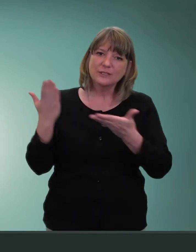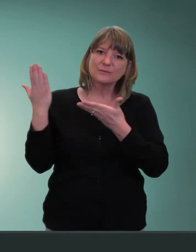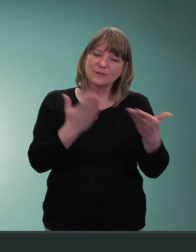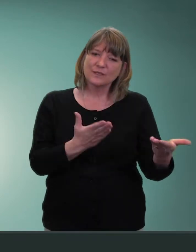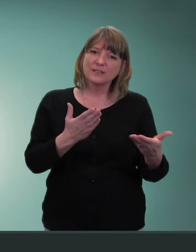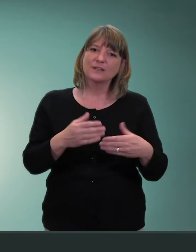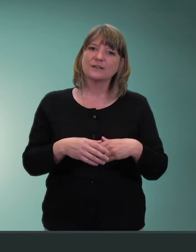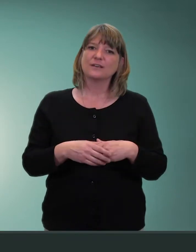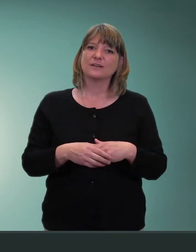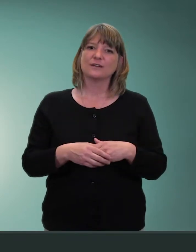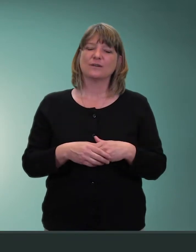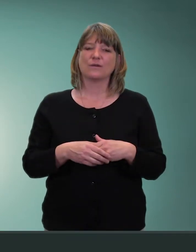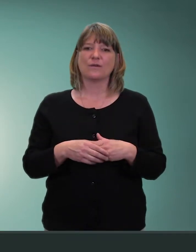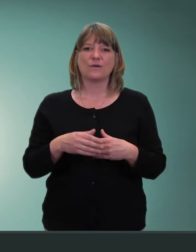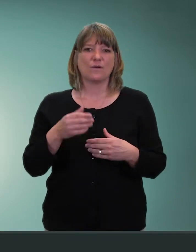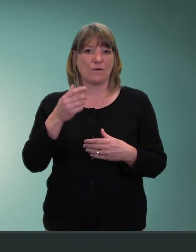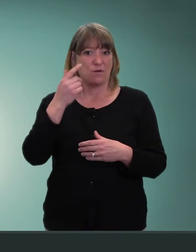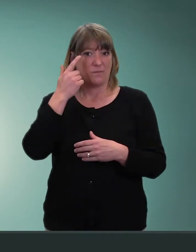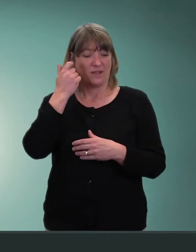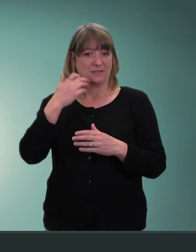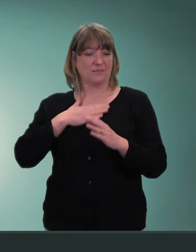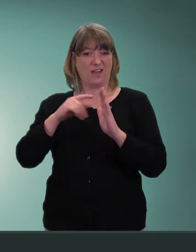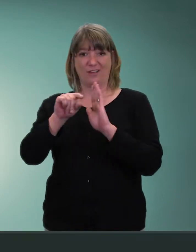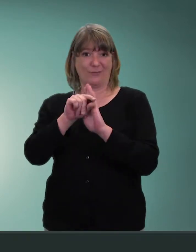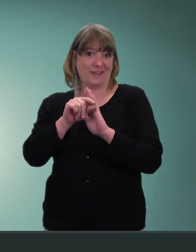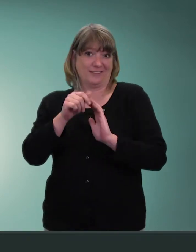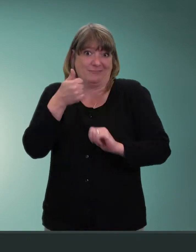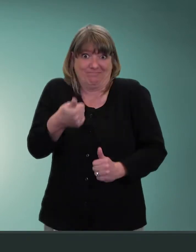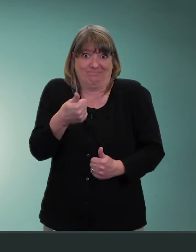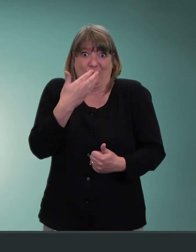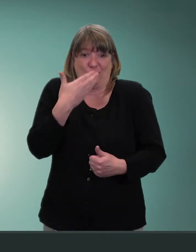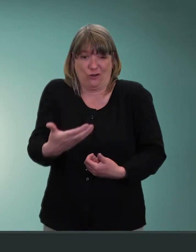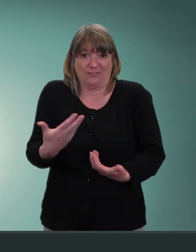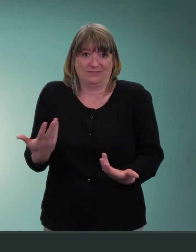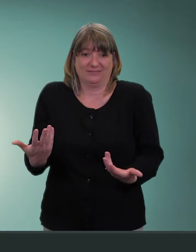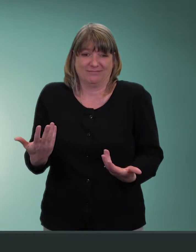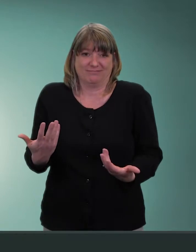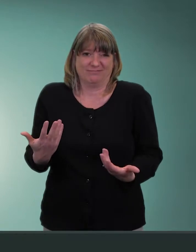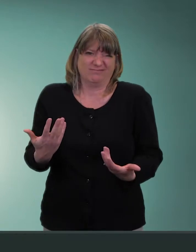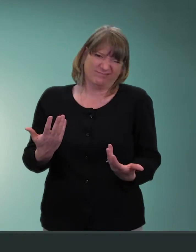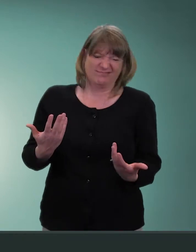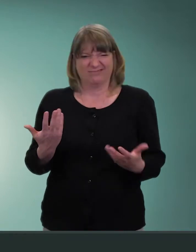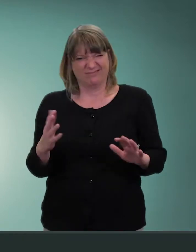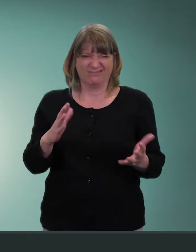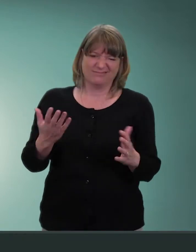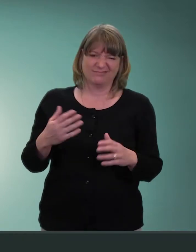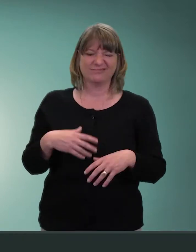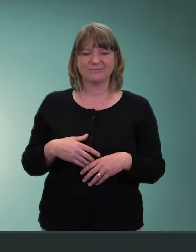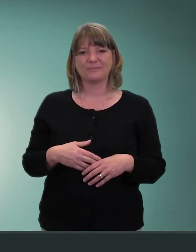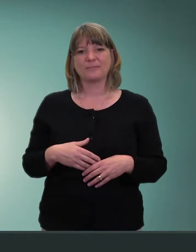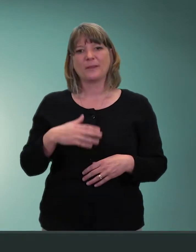or it was because of my grades were really good, so it was one of those two.